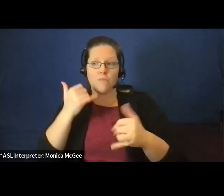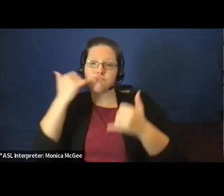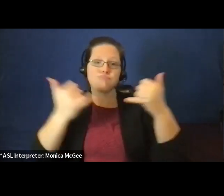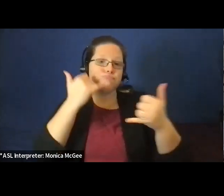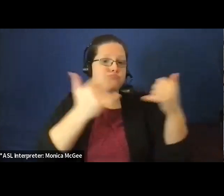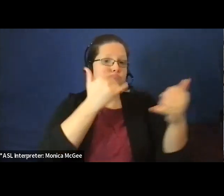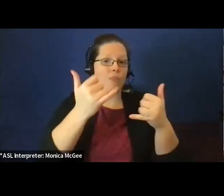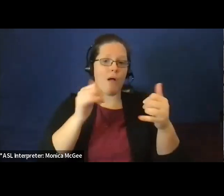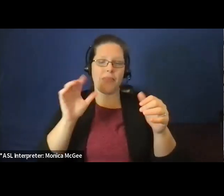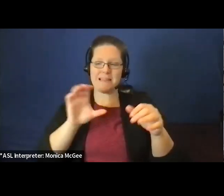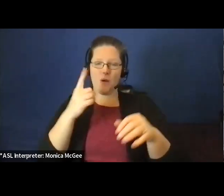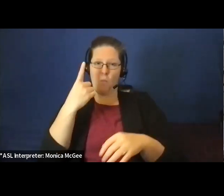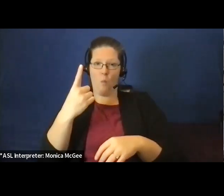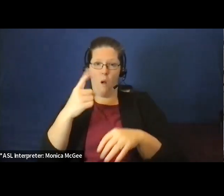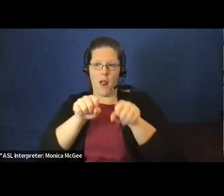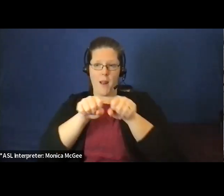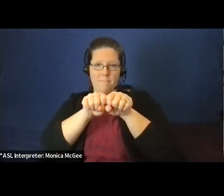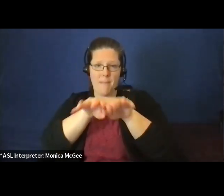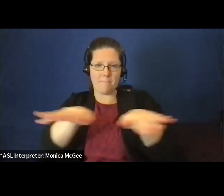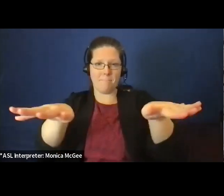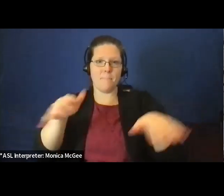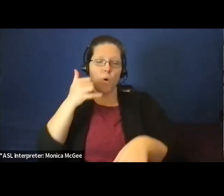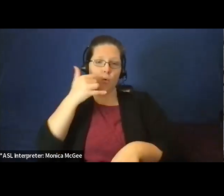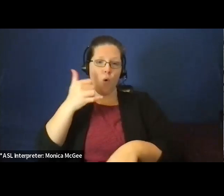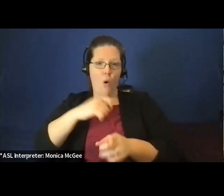storm? A lot of the centers have gone